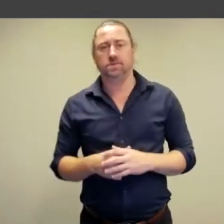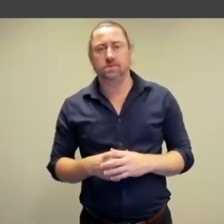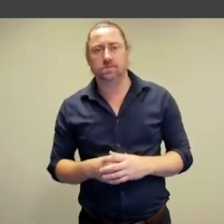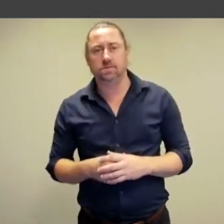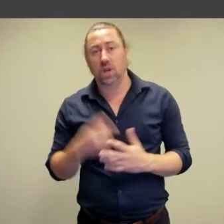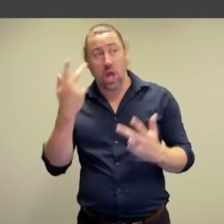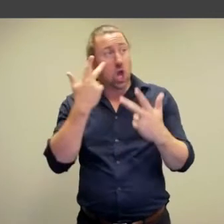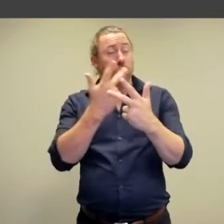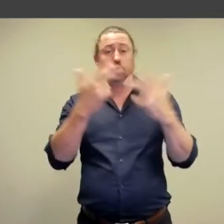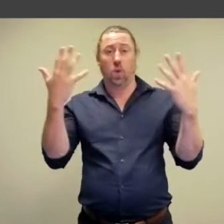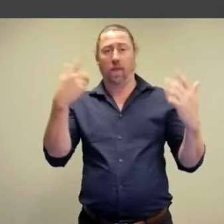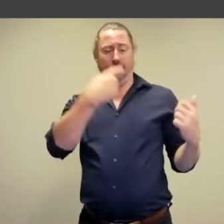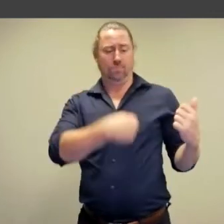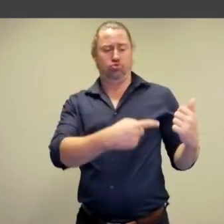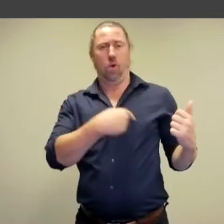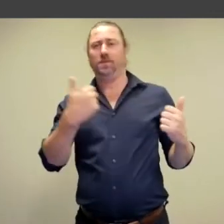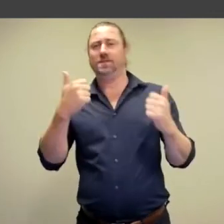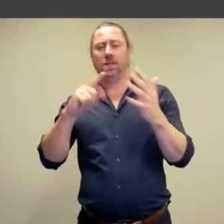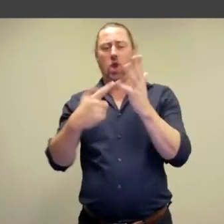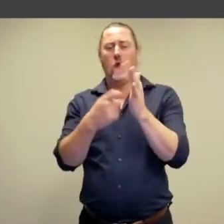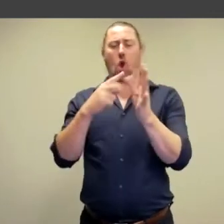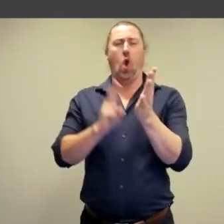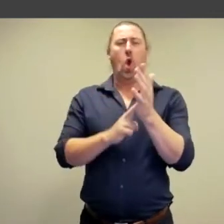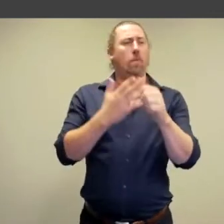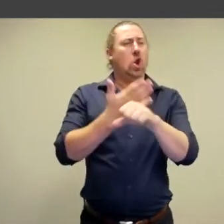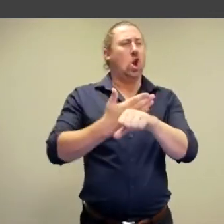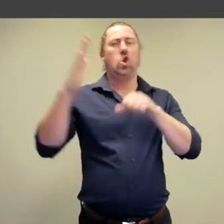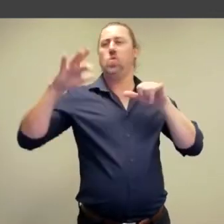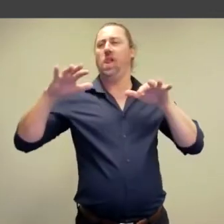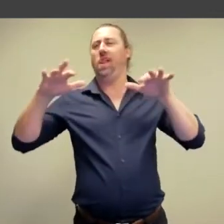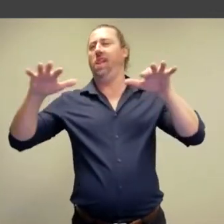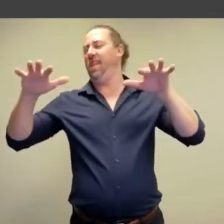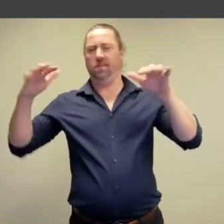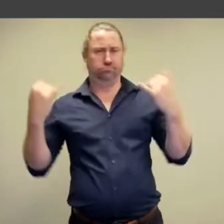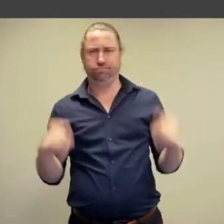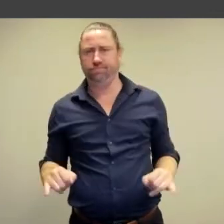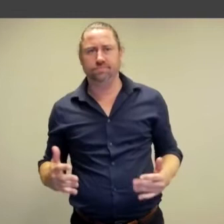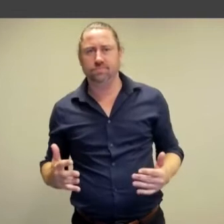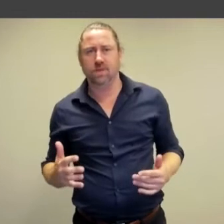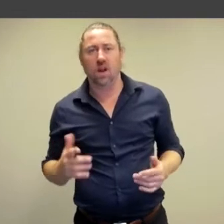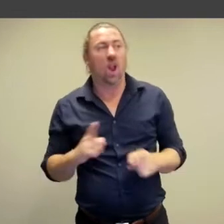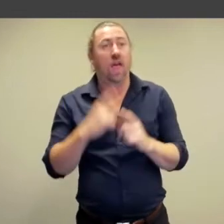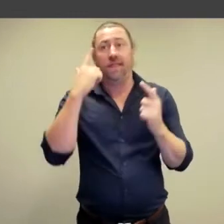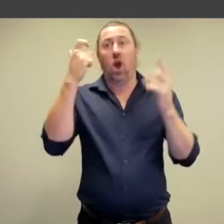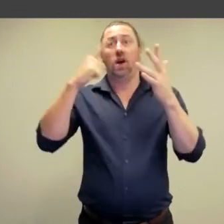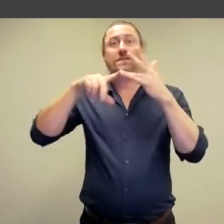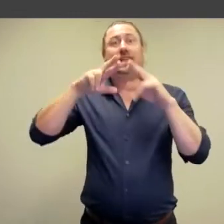failed promises of urban renewal and this kind of failed idea of